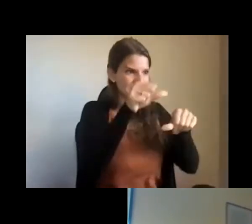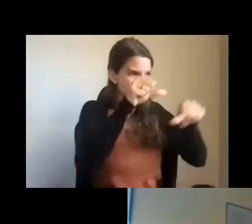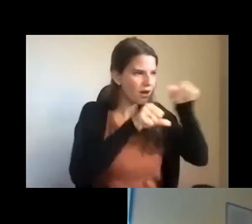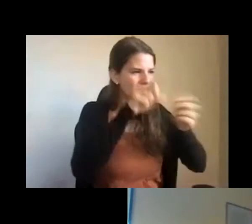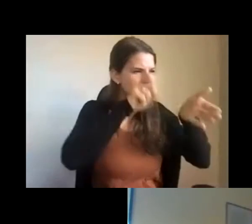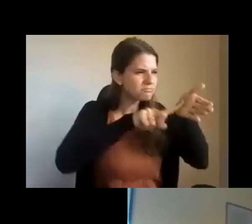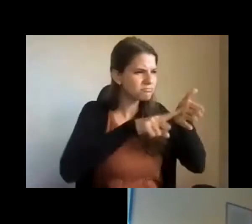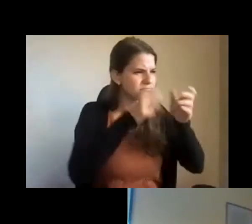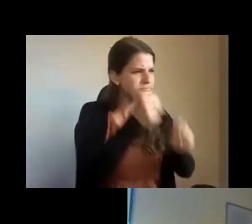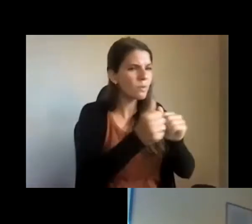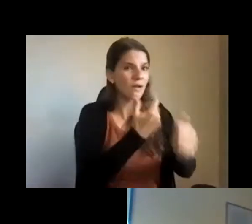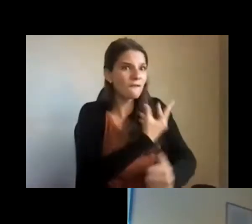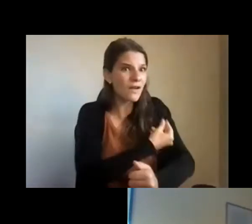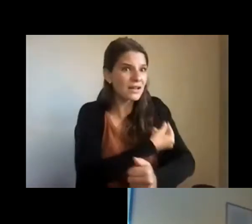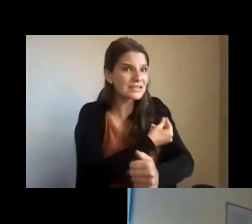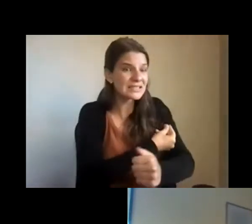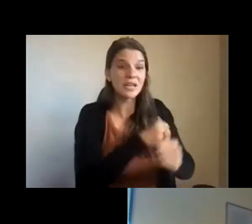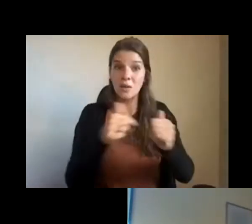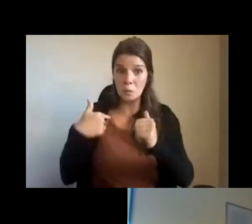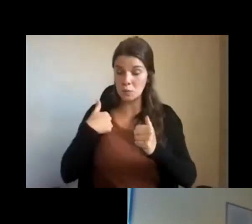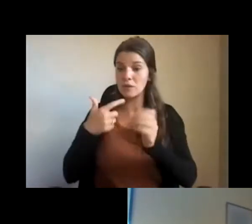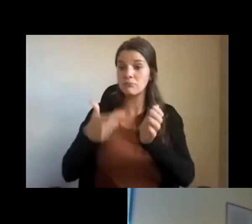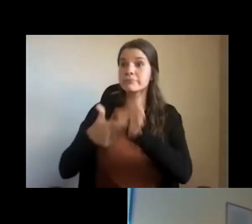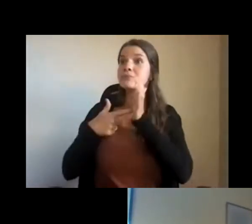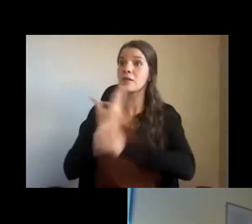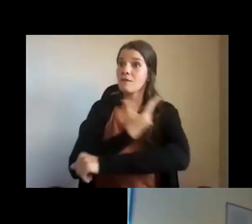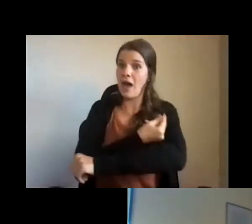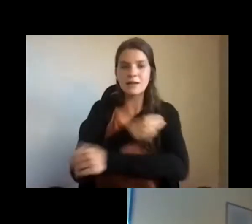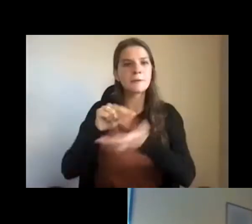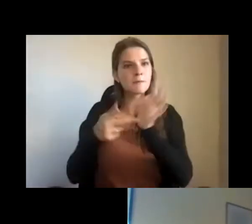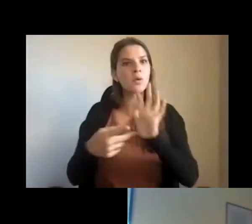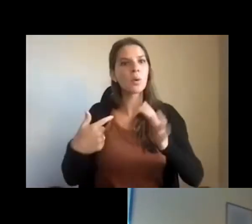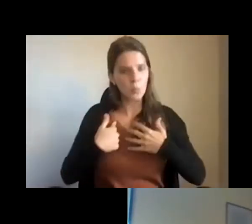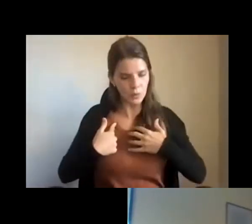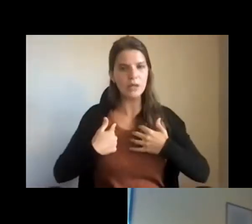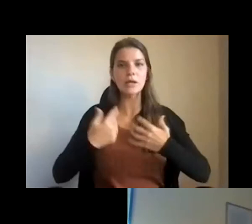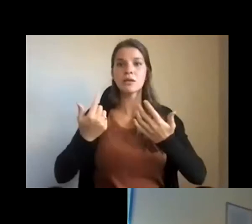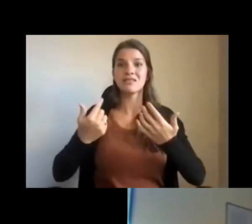By implementing this vaccine we feel that we are caring for as the largest employer